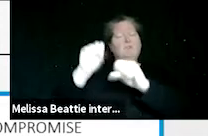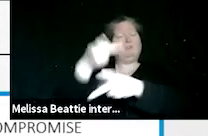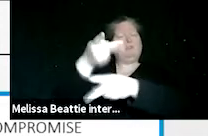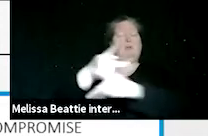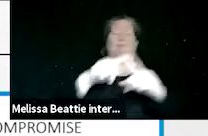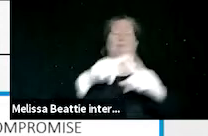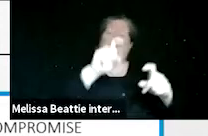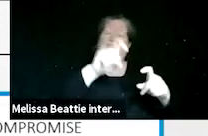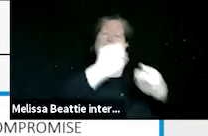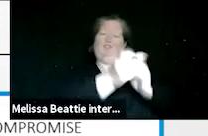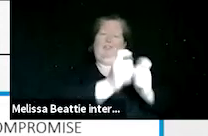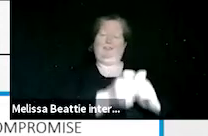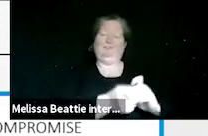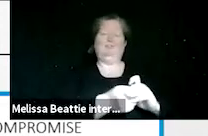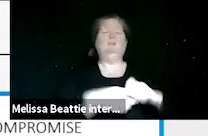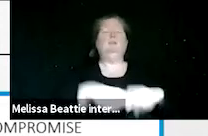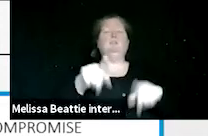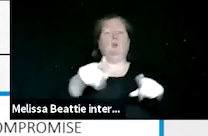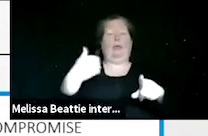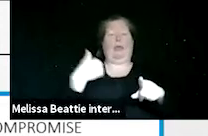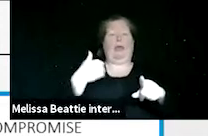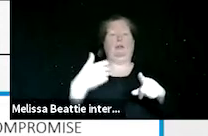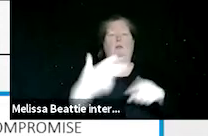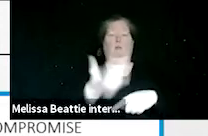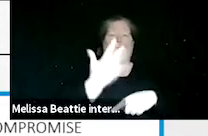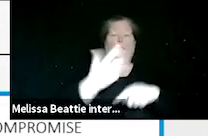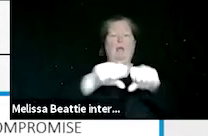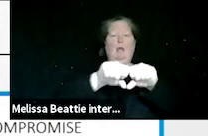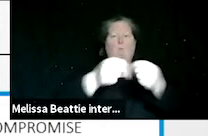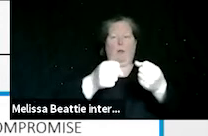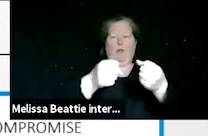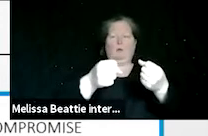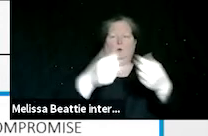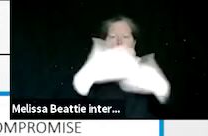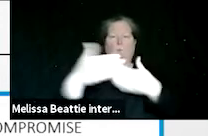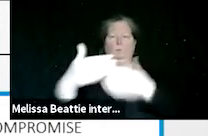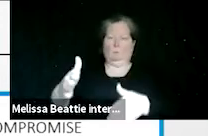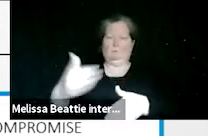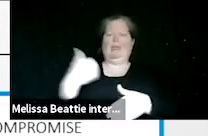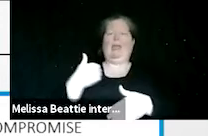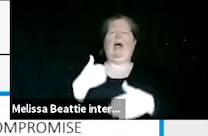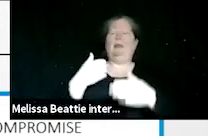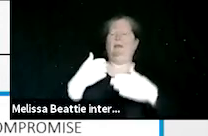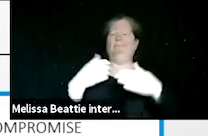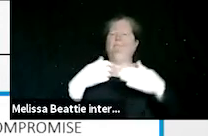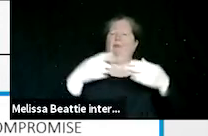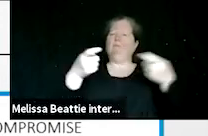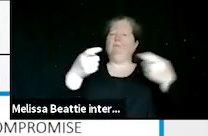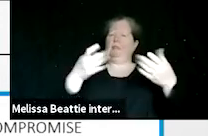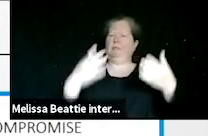into three break rooms have three facilitators. Ben Woelk: And let them play their way through the escape room now it needed to be a little